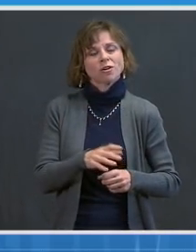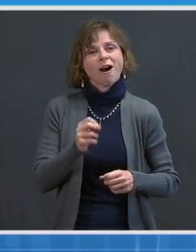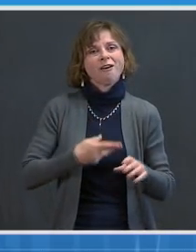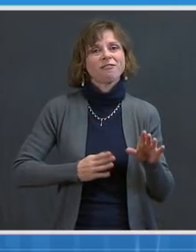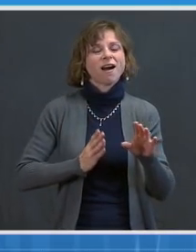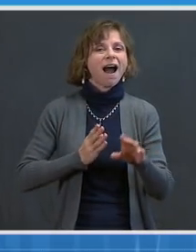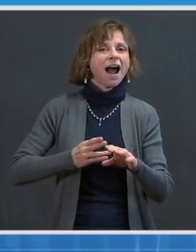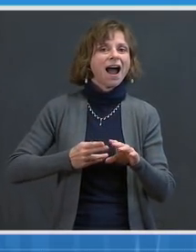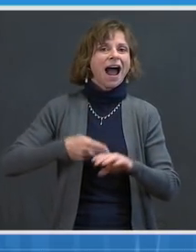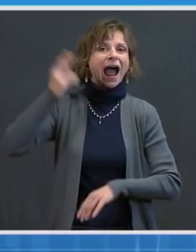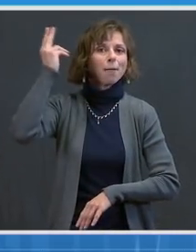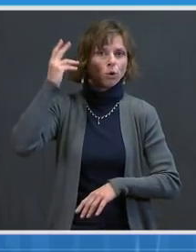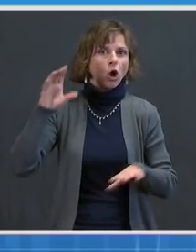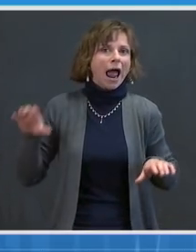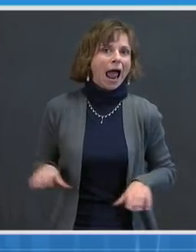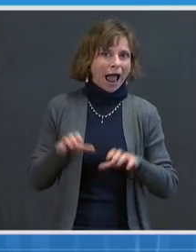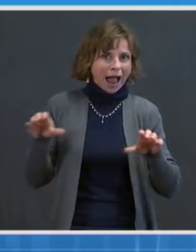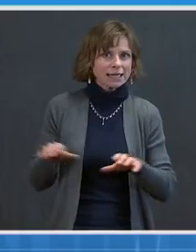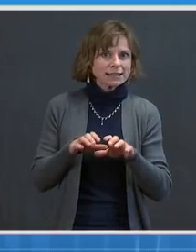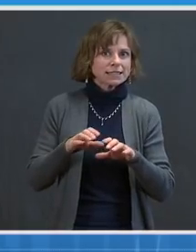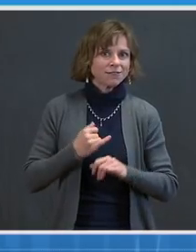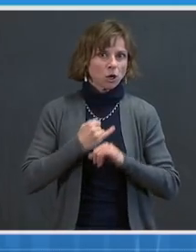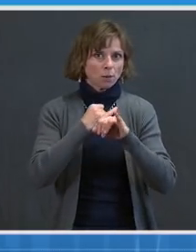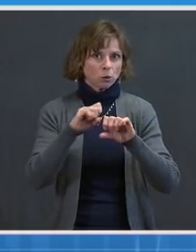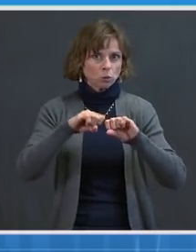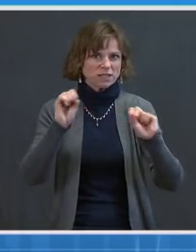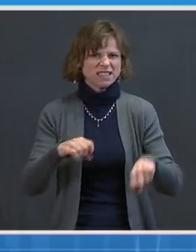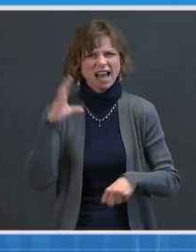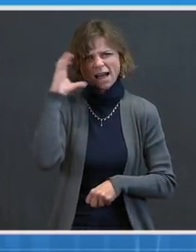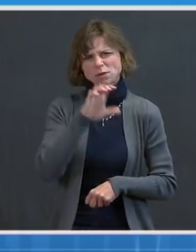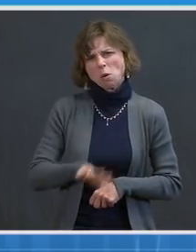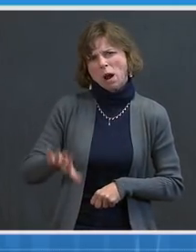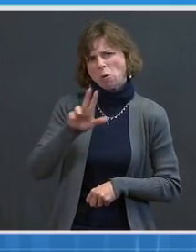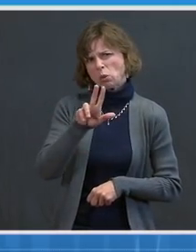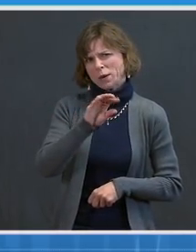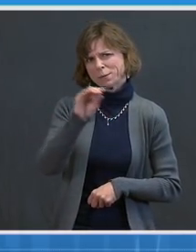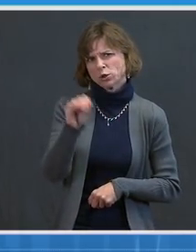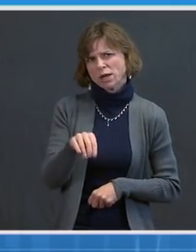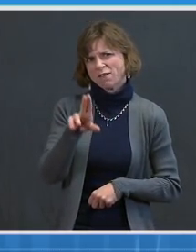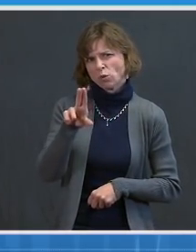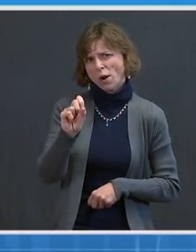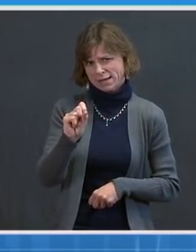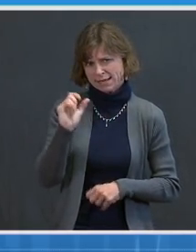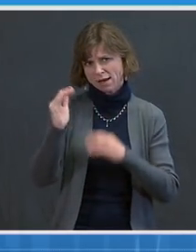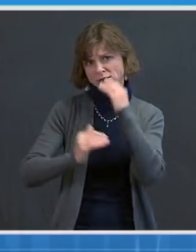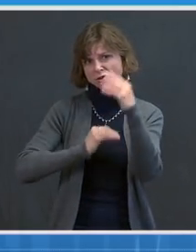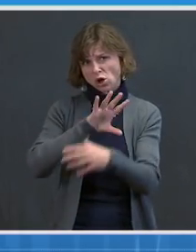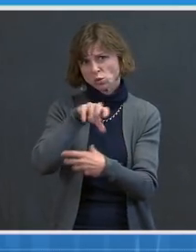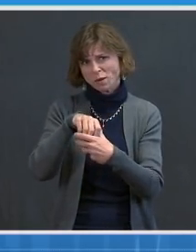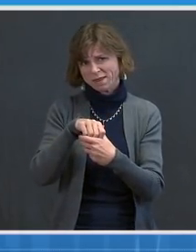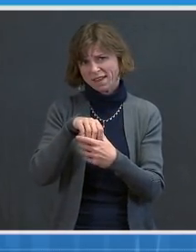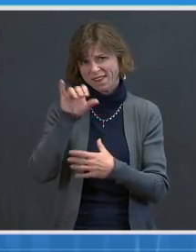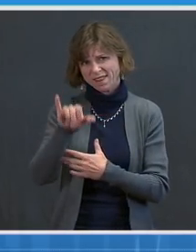It's estimated that about 3 percent of U.S. adults fall within that category. Next slide.